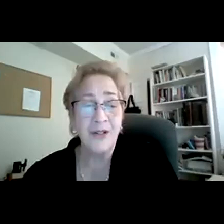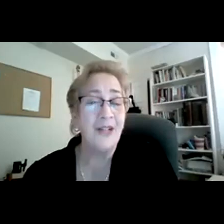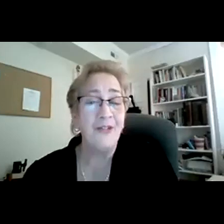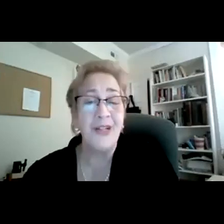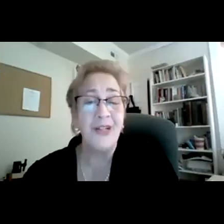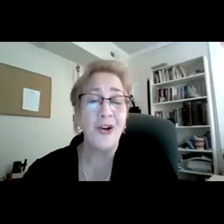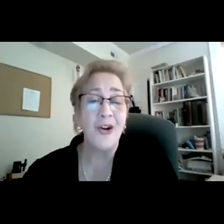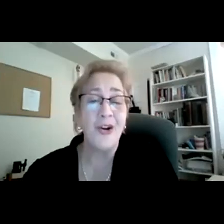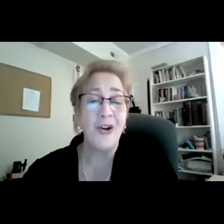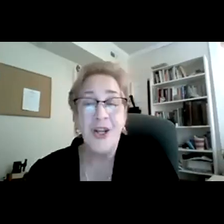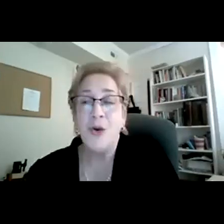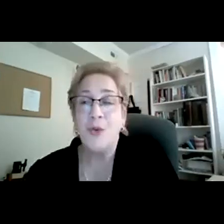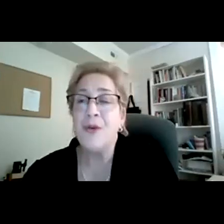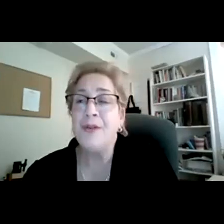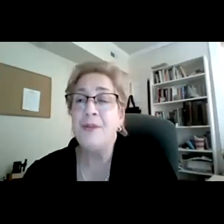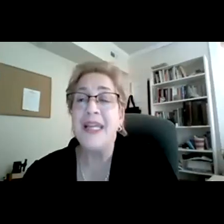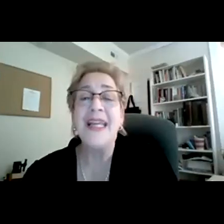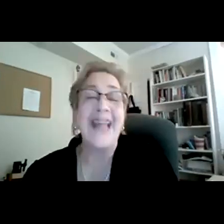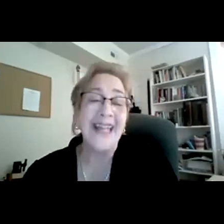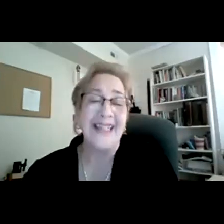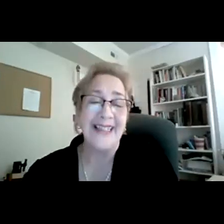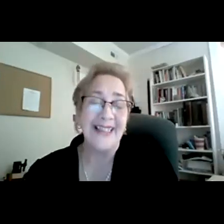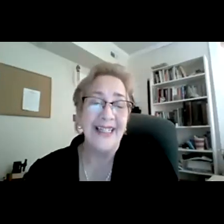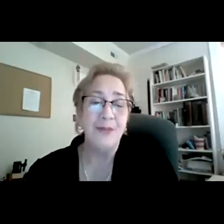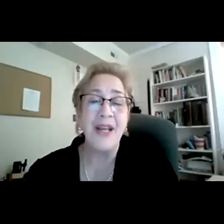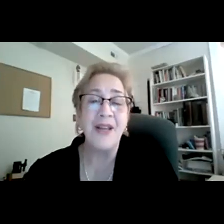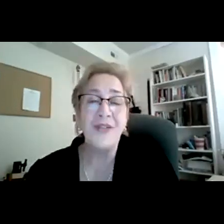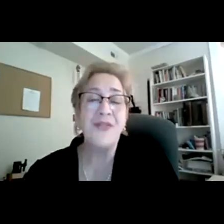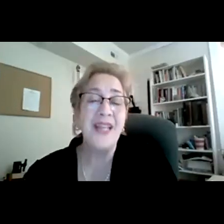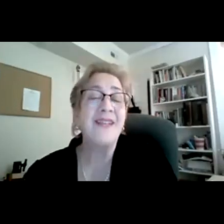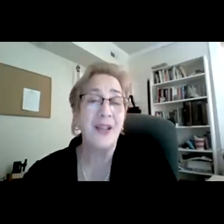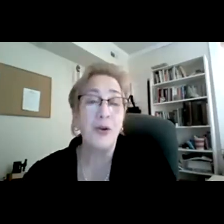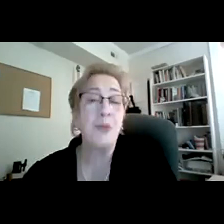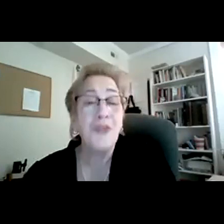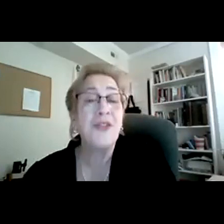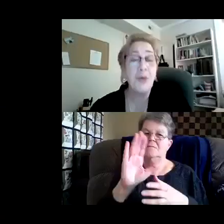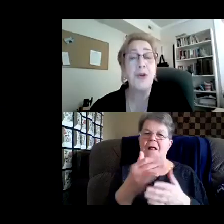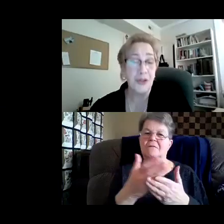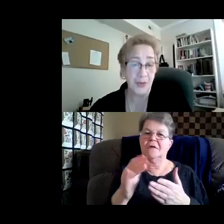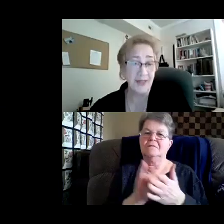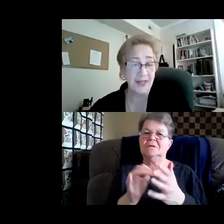kind of living our life, we're really being guided by the things that are most important to us